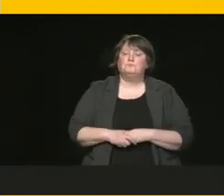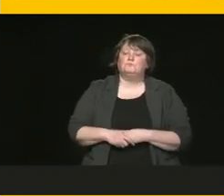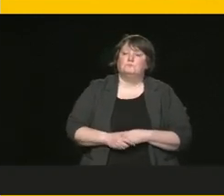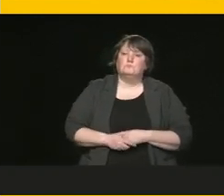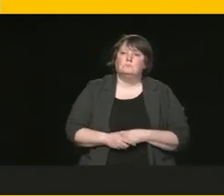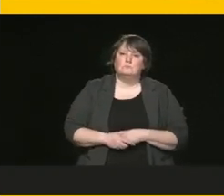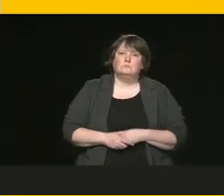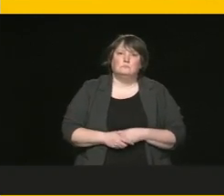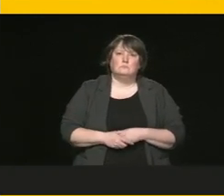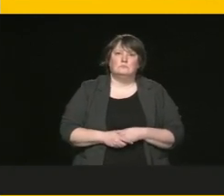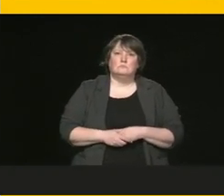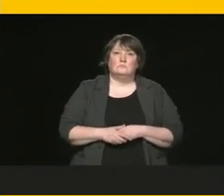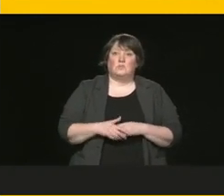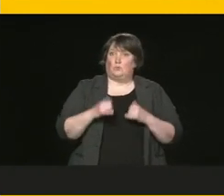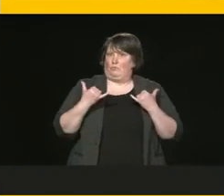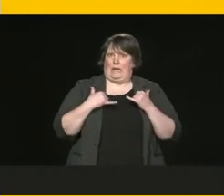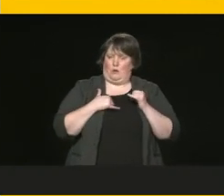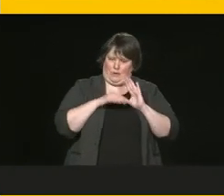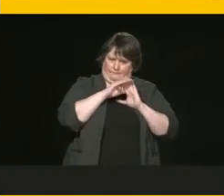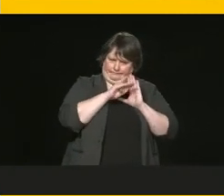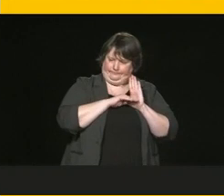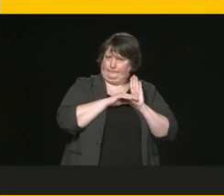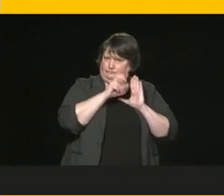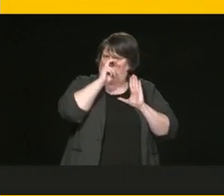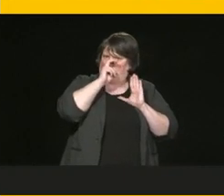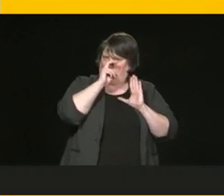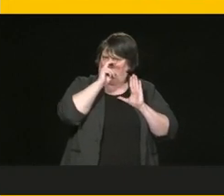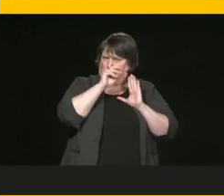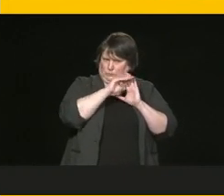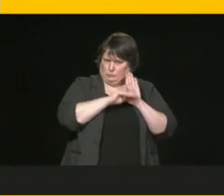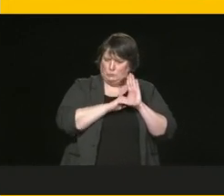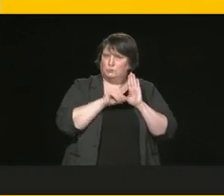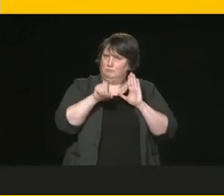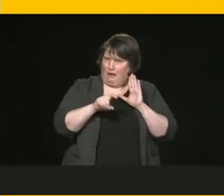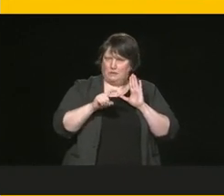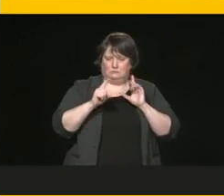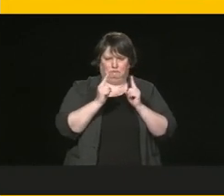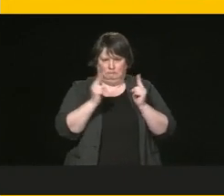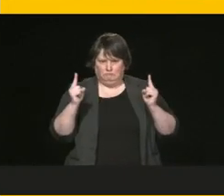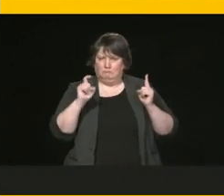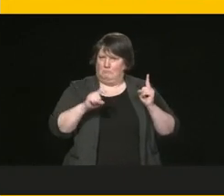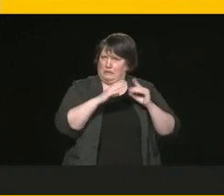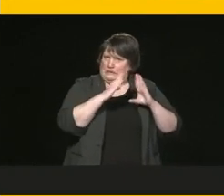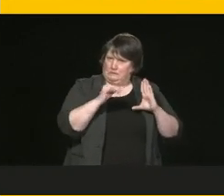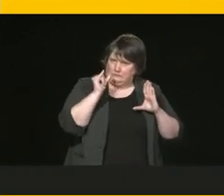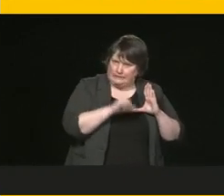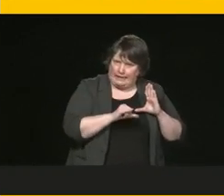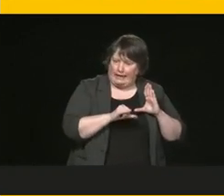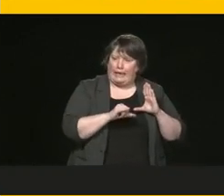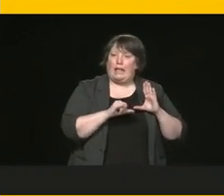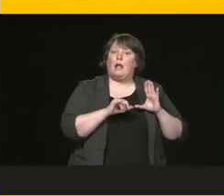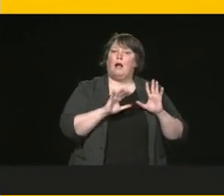Prime Minister Trudeau: OBVIOUSLY WHEN WE ARE ABLE TO